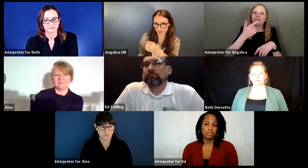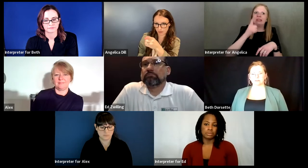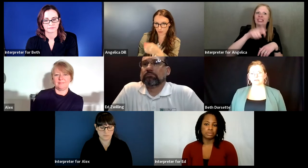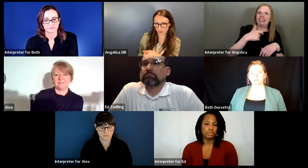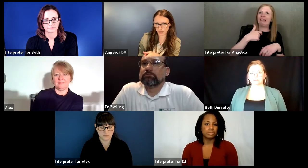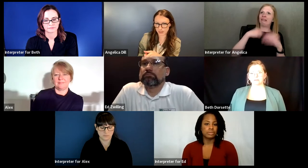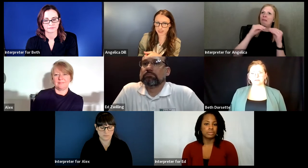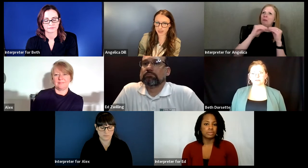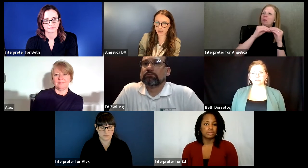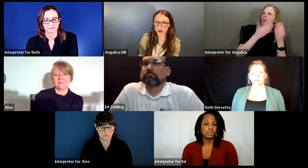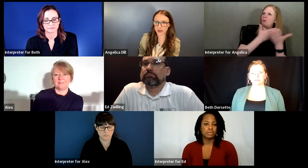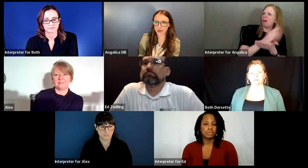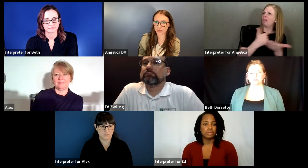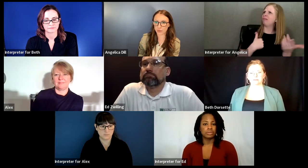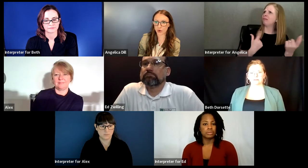have a few resources there.